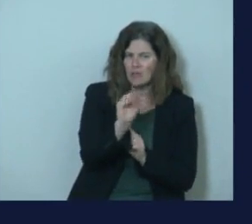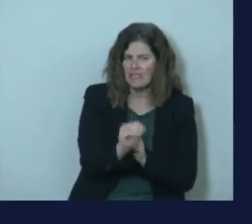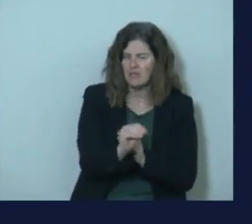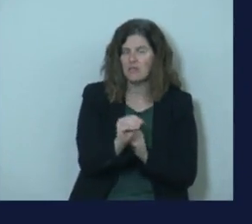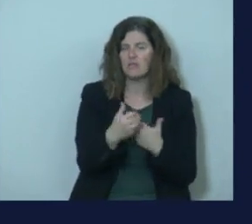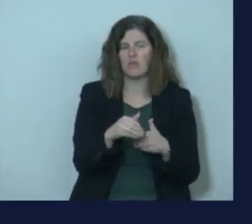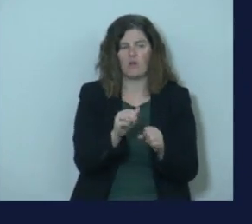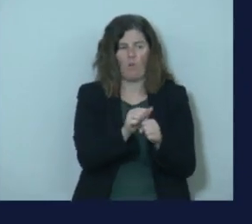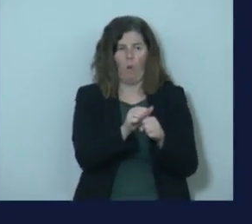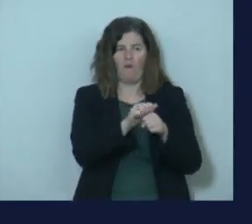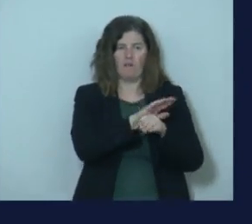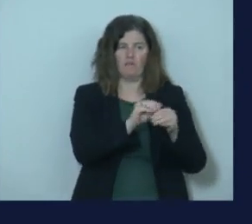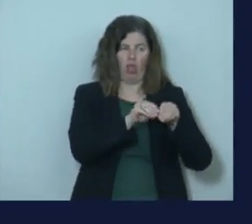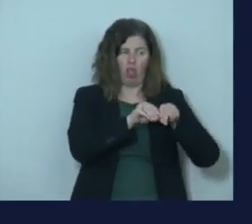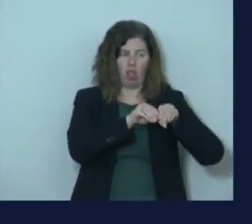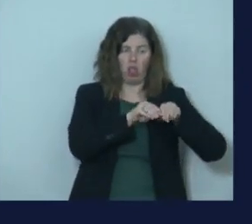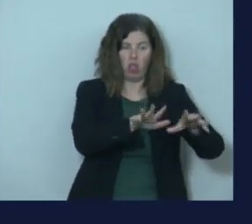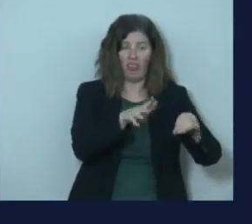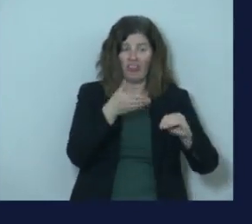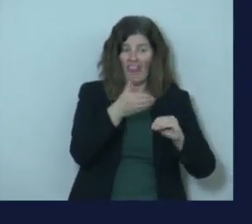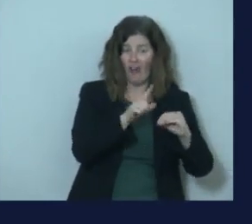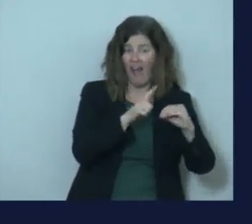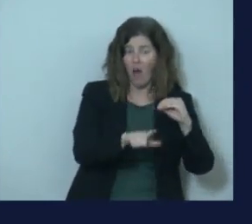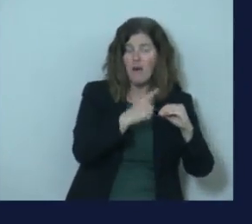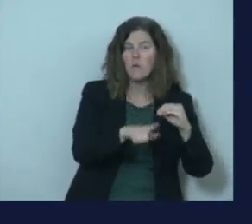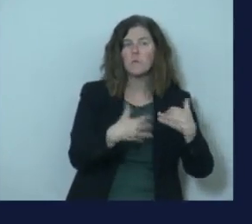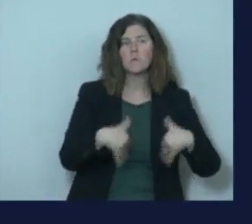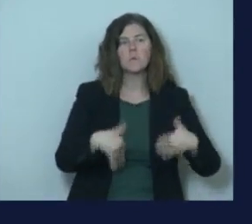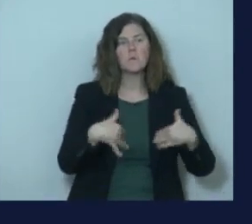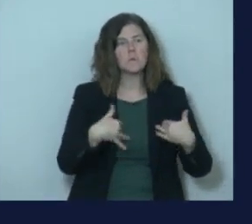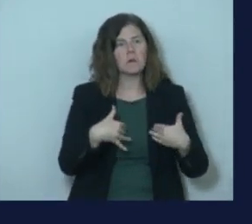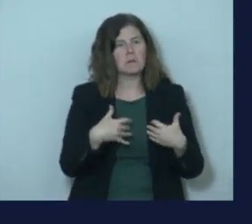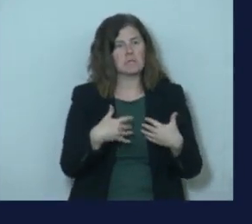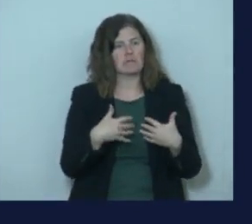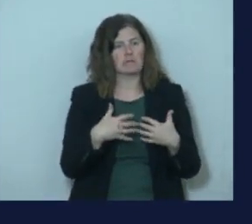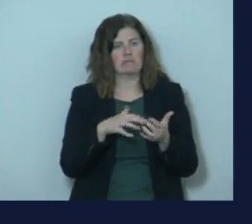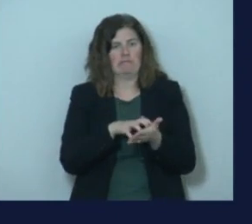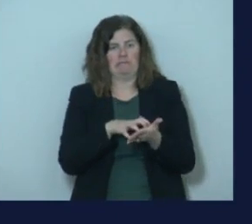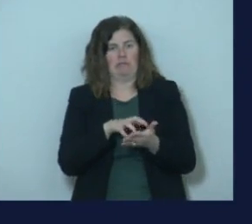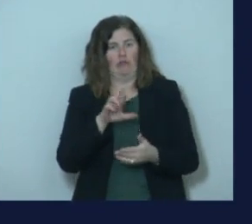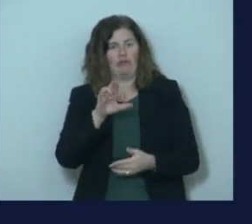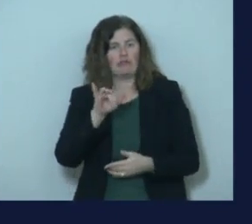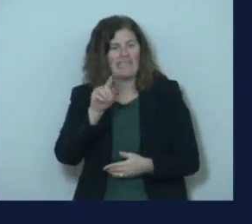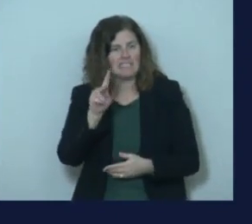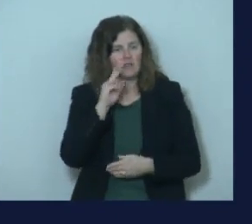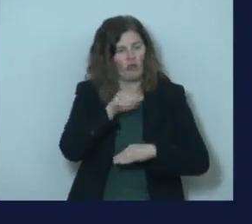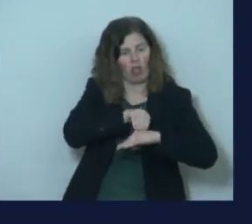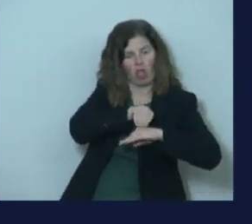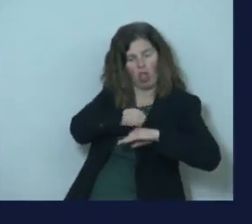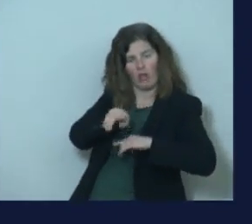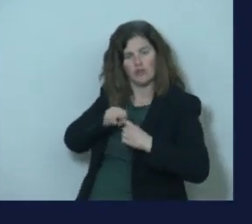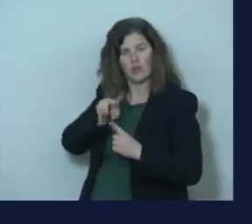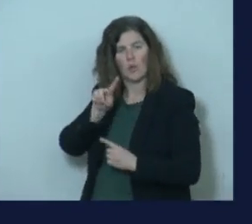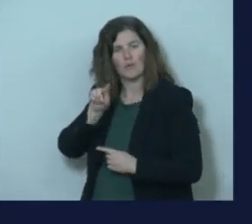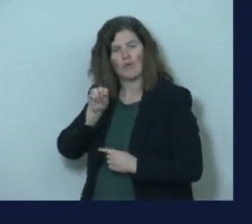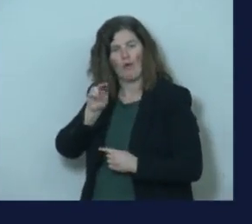YESTERDAY, THERE WAS A 39% INCREASE IN ONE DAY IN HOSPITALIZATIONS AND EL PASO.